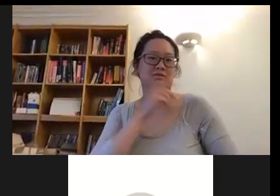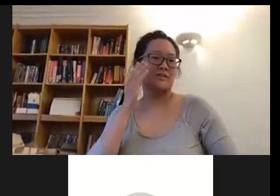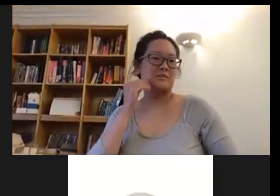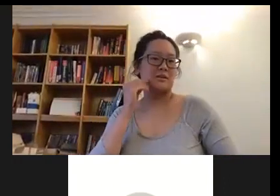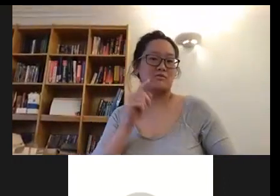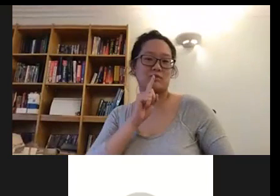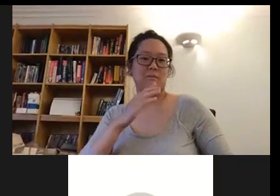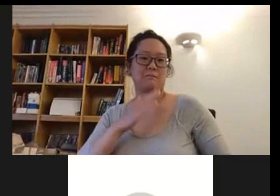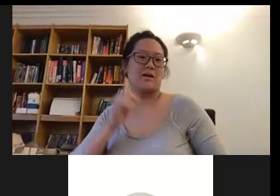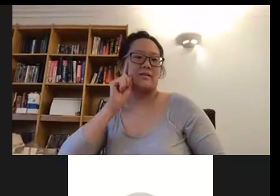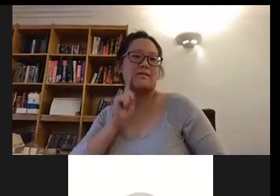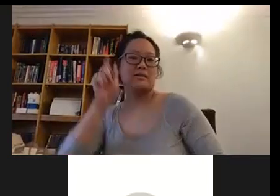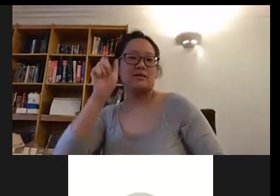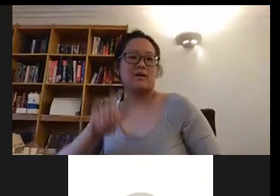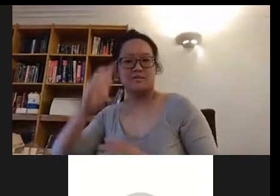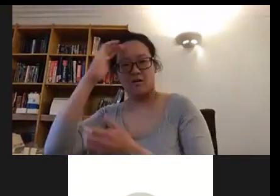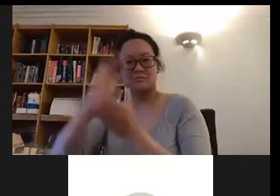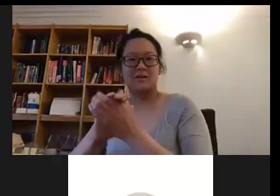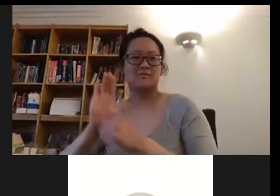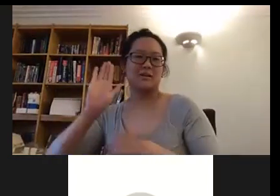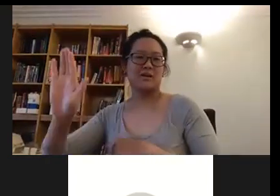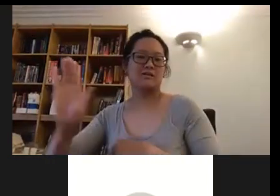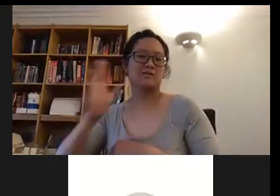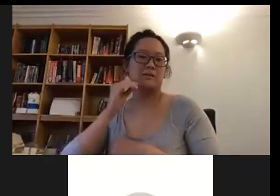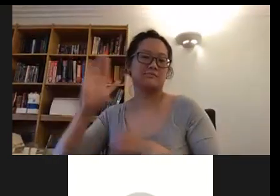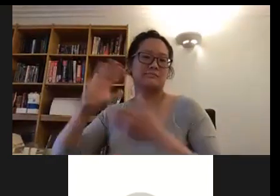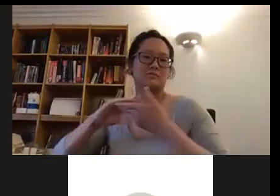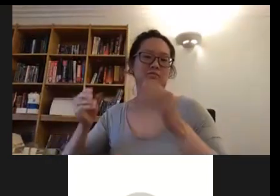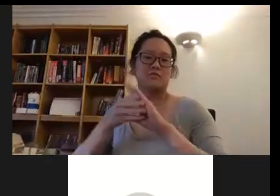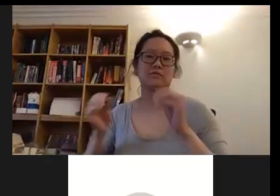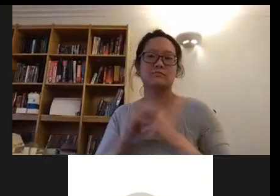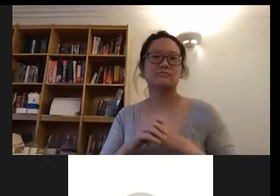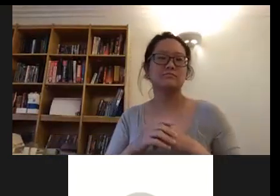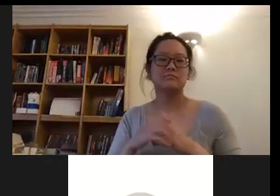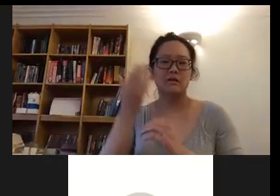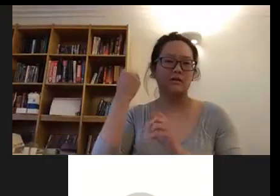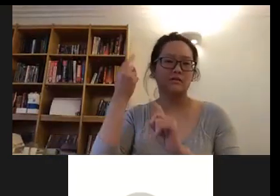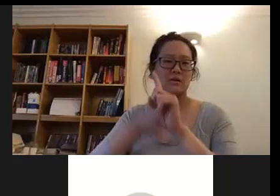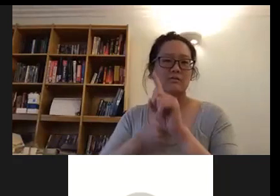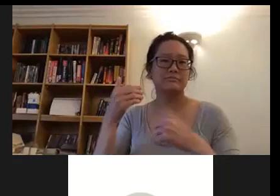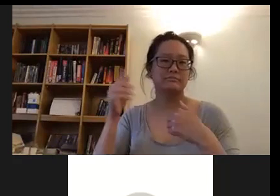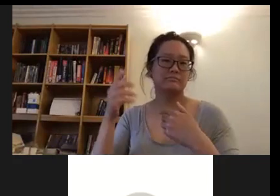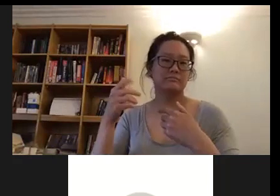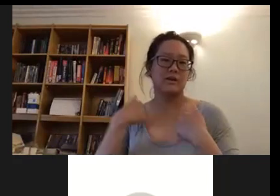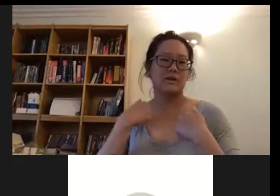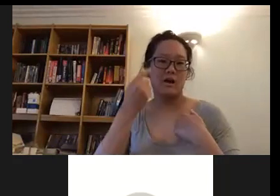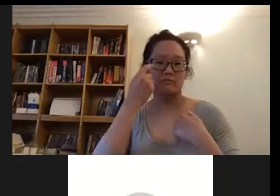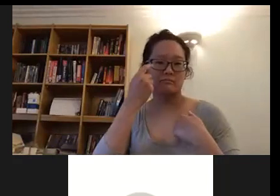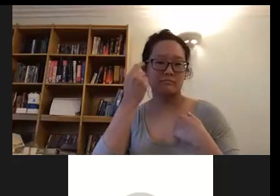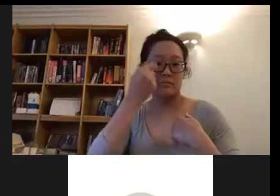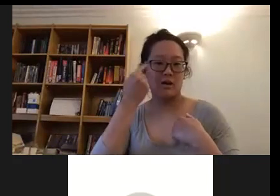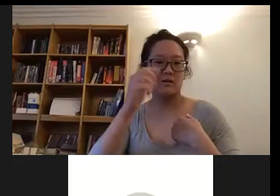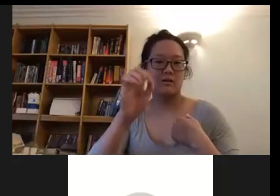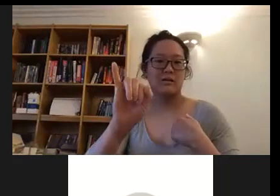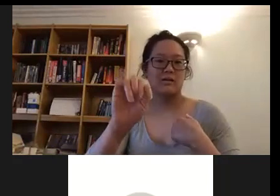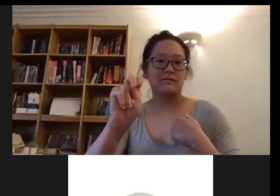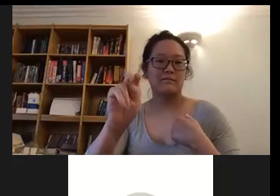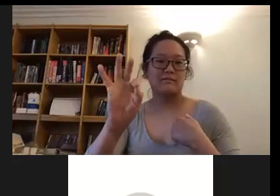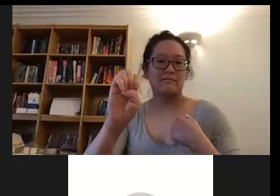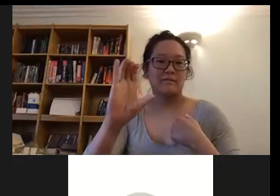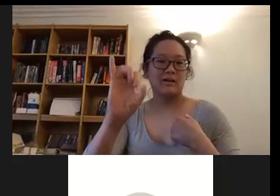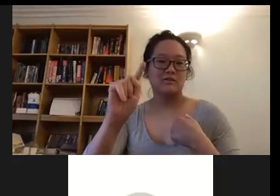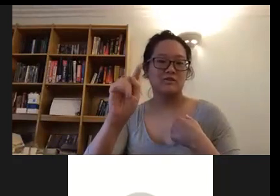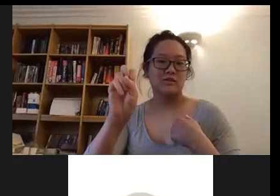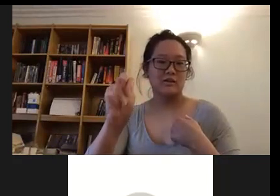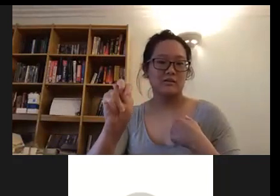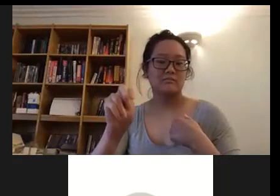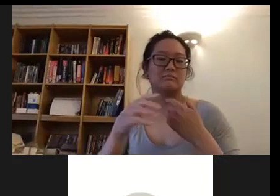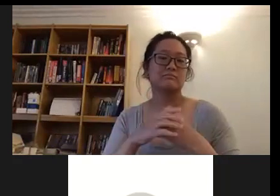My own personal experience was when I was in Italy last month, I had an infection,